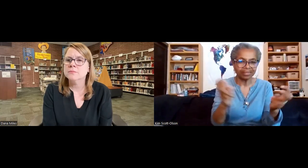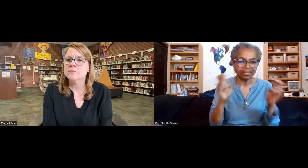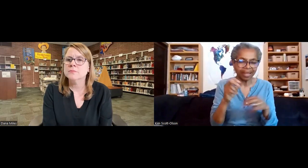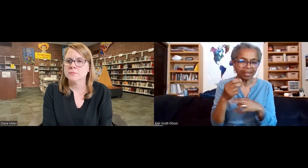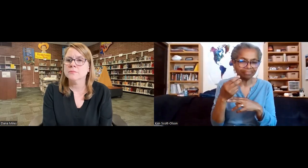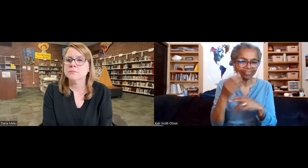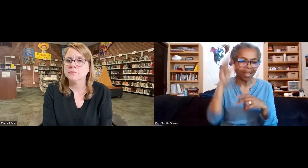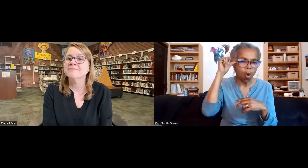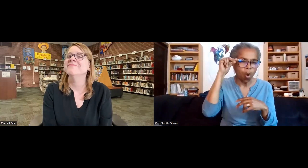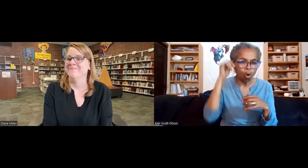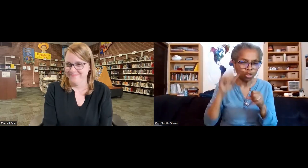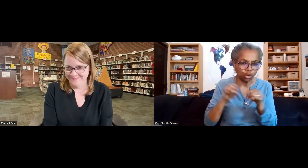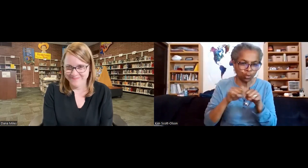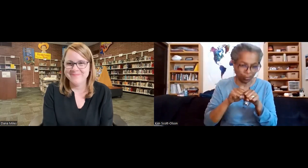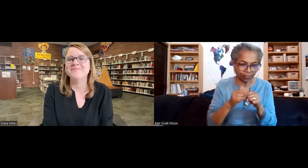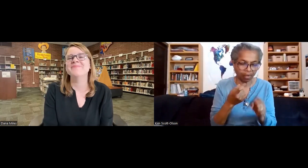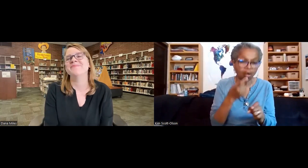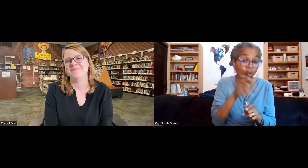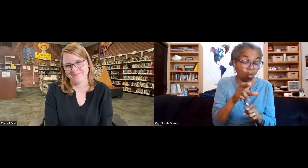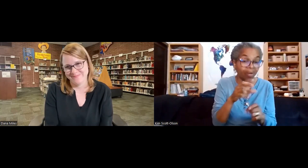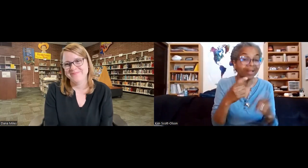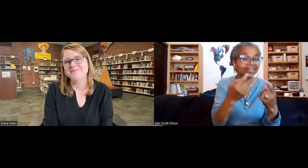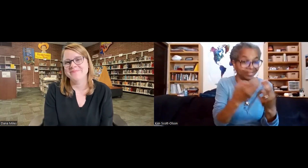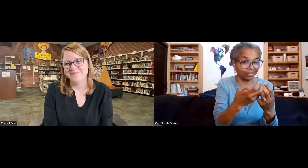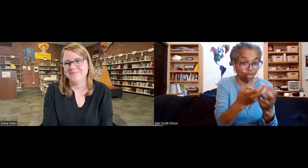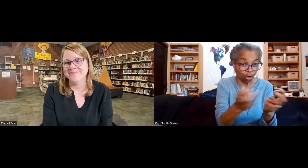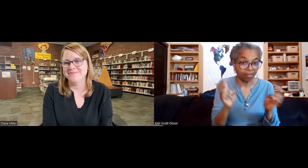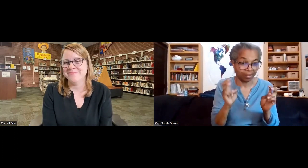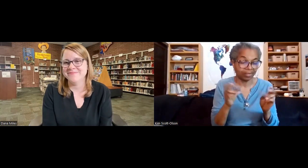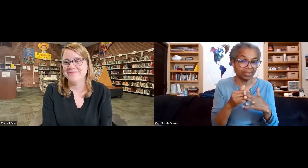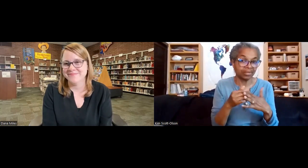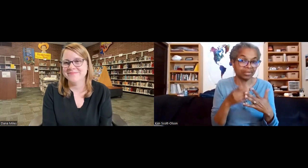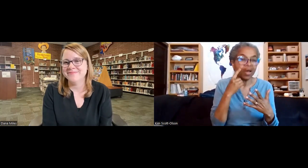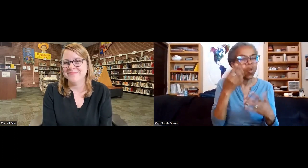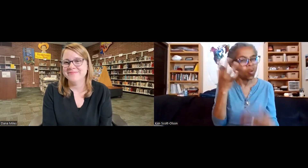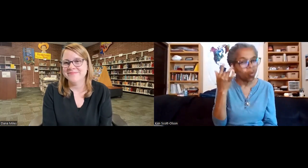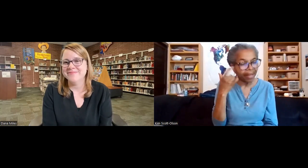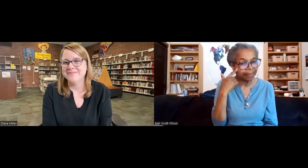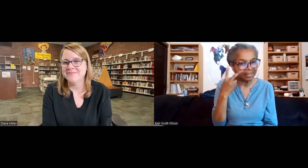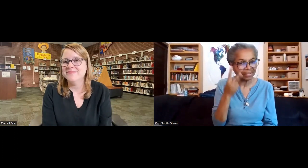horseshoe or circle seating arrangements are best.